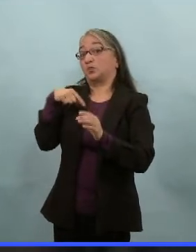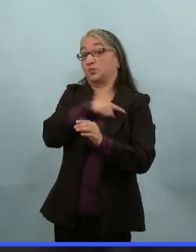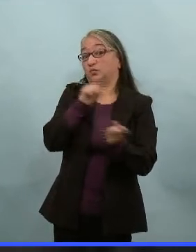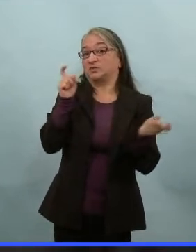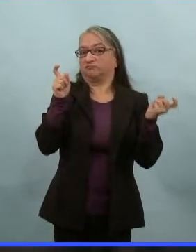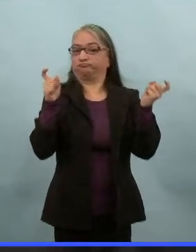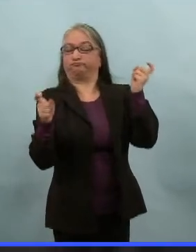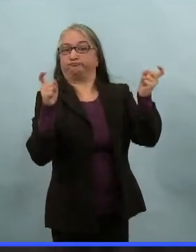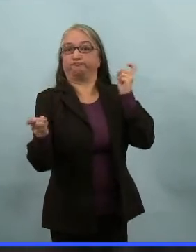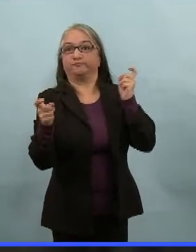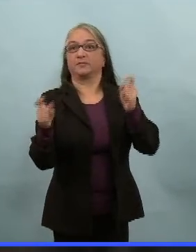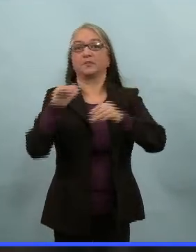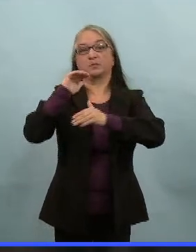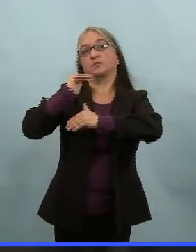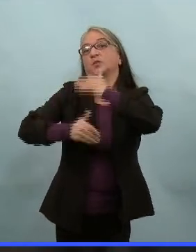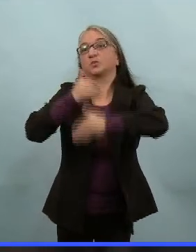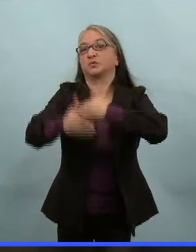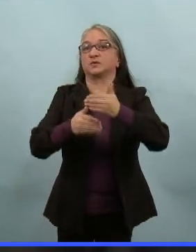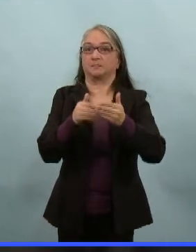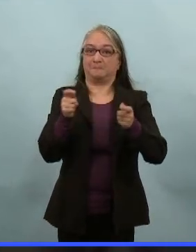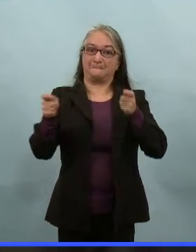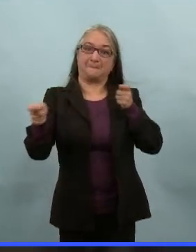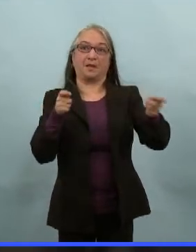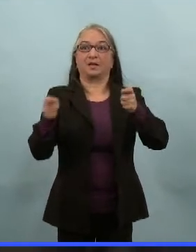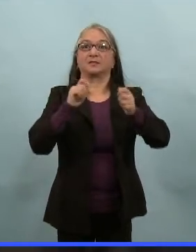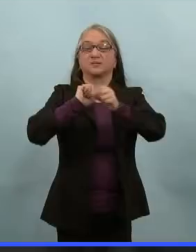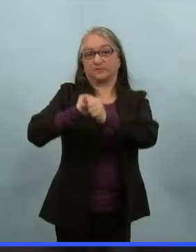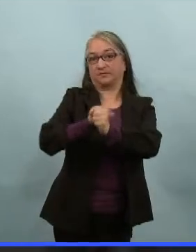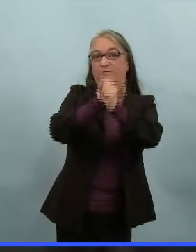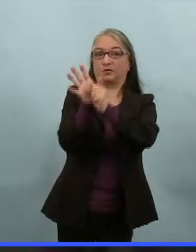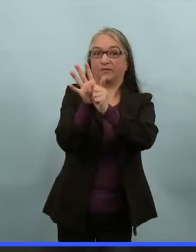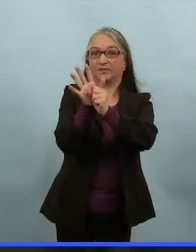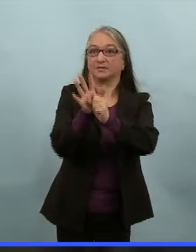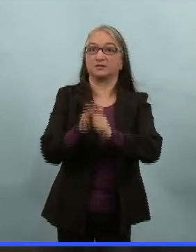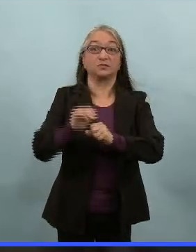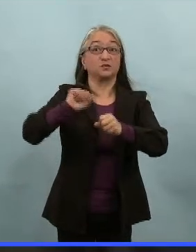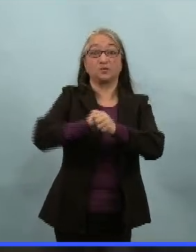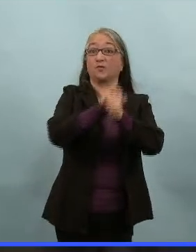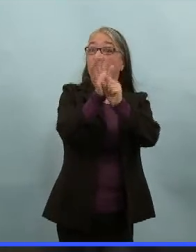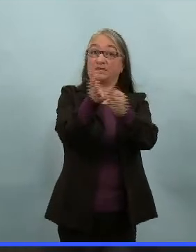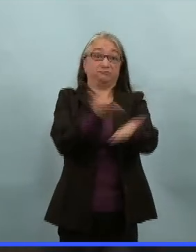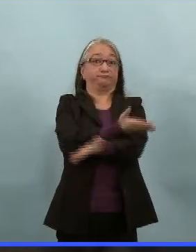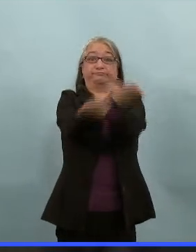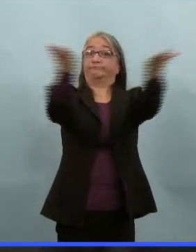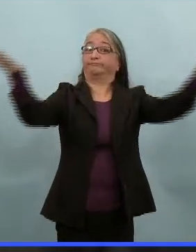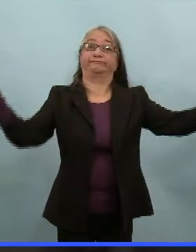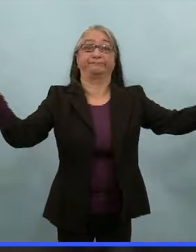kova 19. kova 19 is there it's out there it's there's lots of cases out there and there's lots